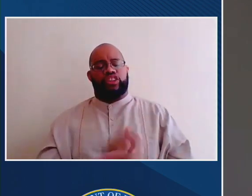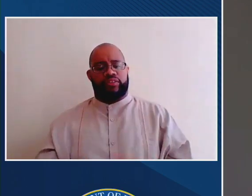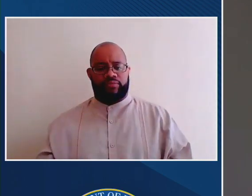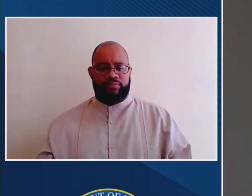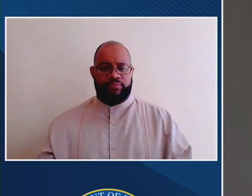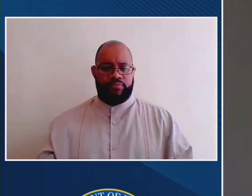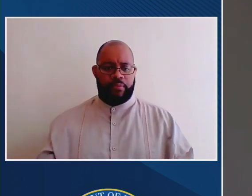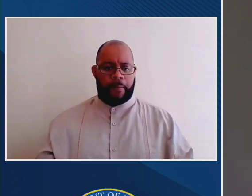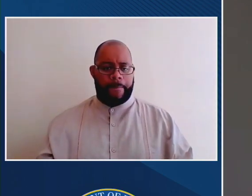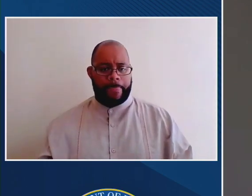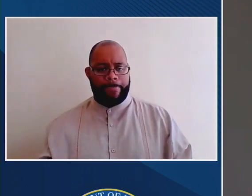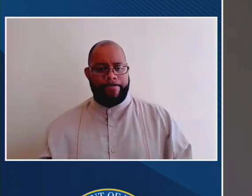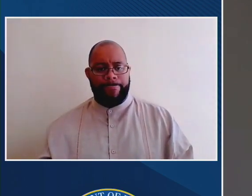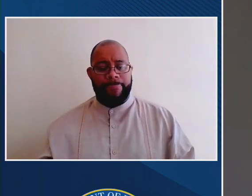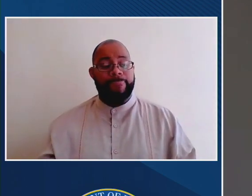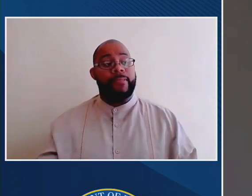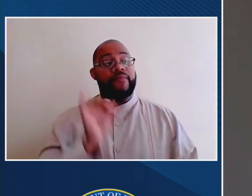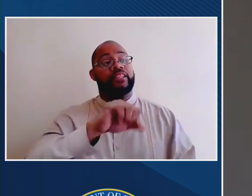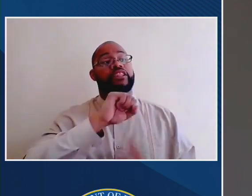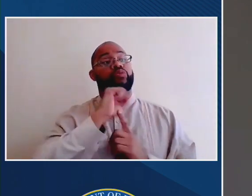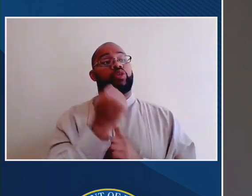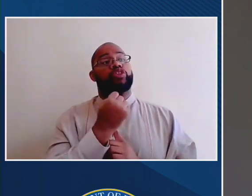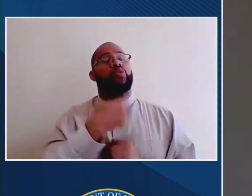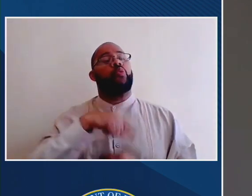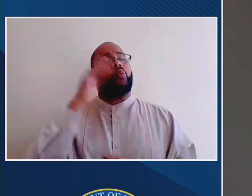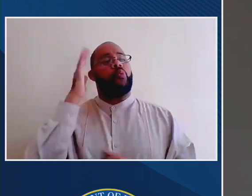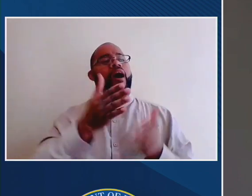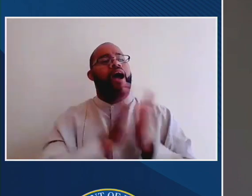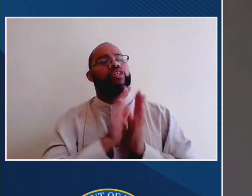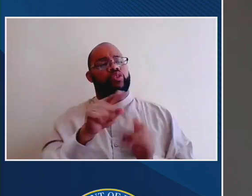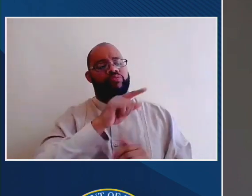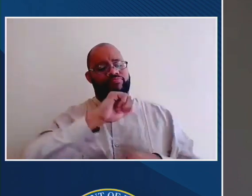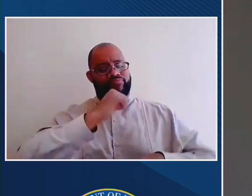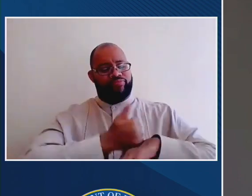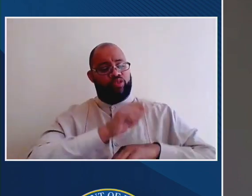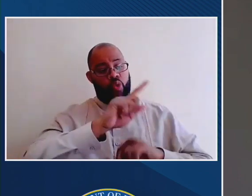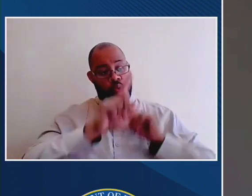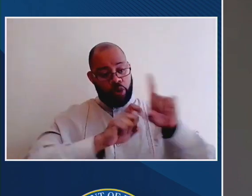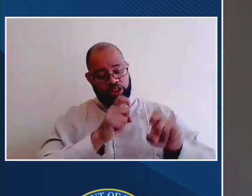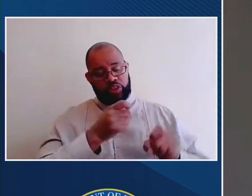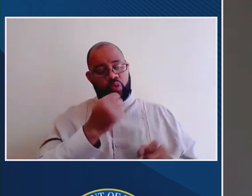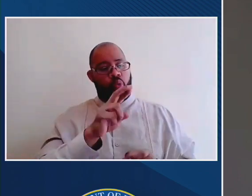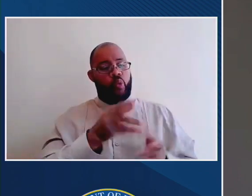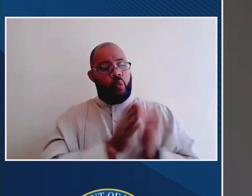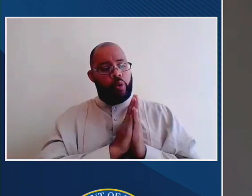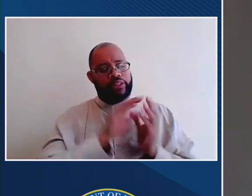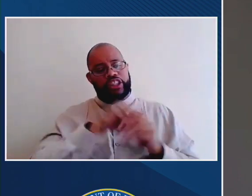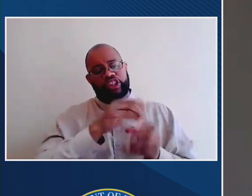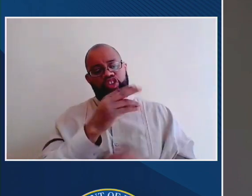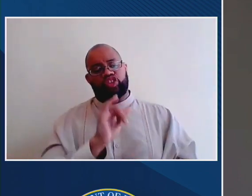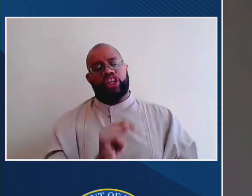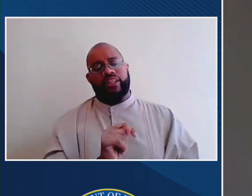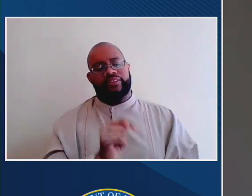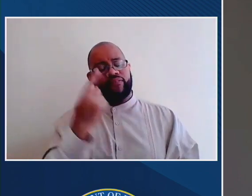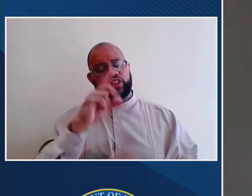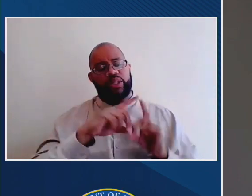In those circumstances, we will ask you to place your question or request in the chat for the Department to follow up on.